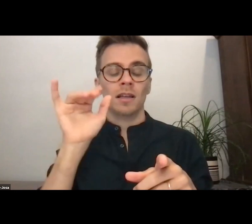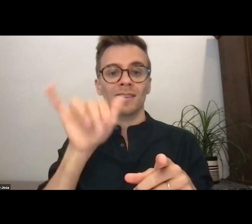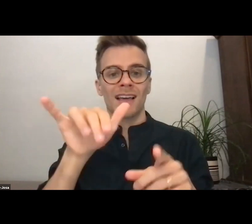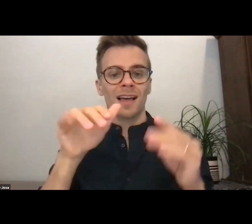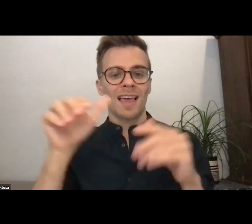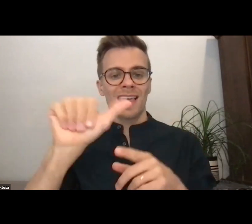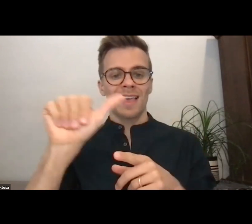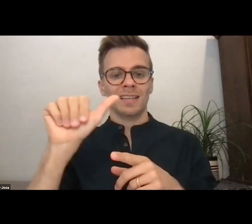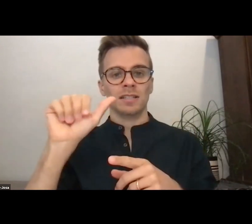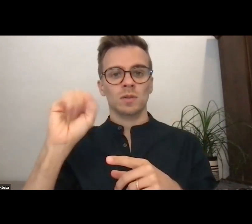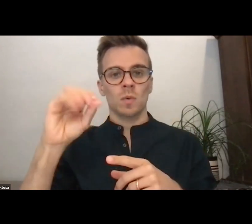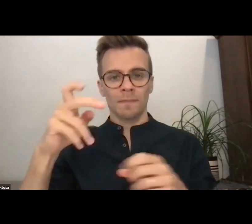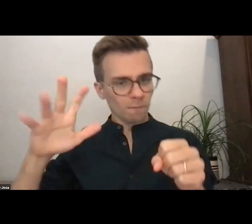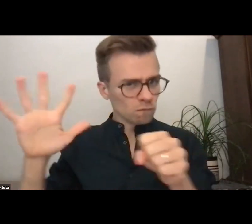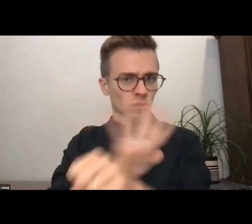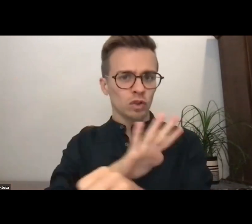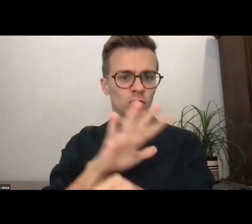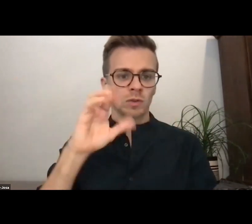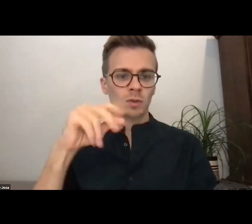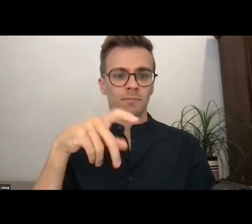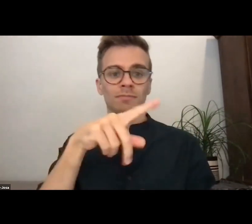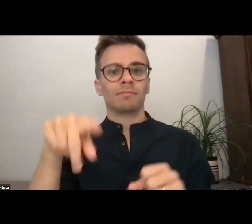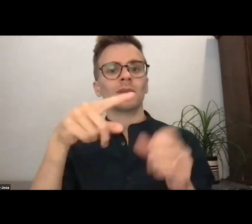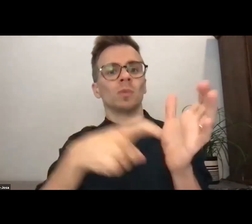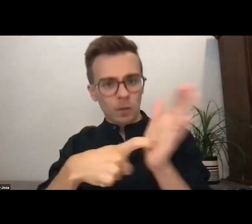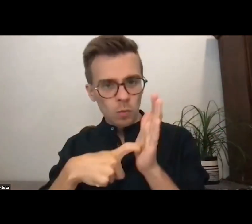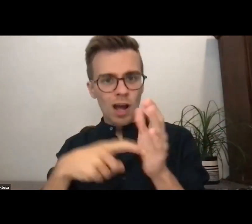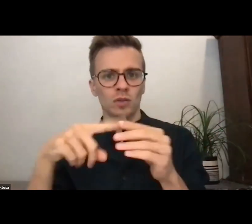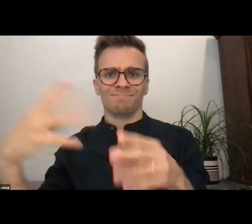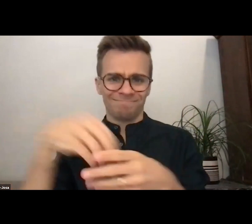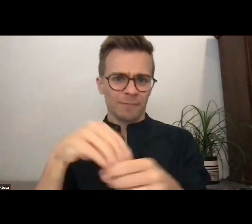is all dark pink – that are Full Scope buildings.